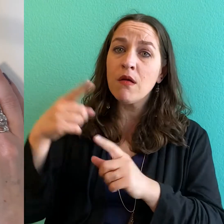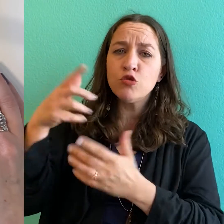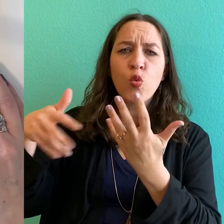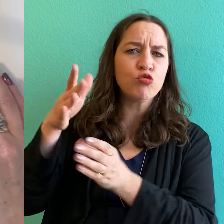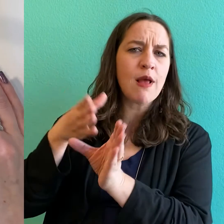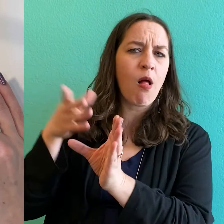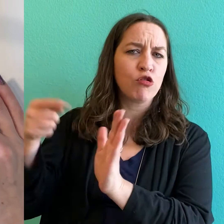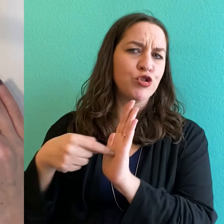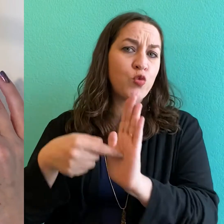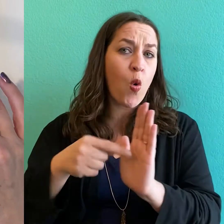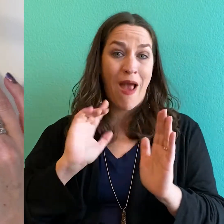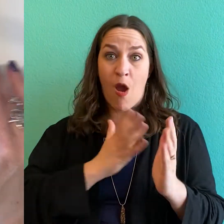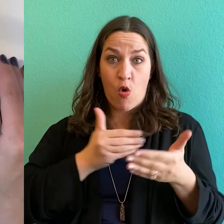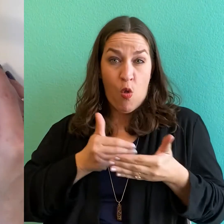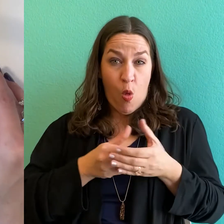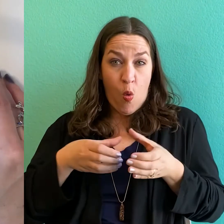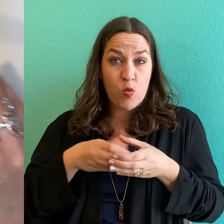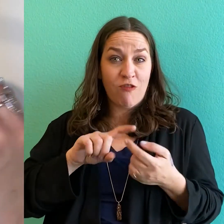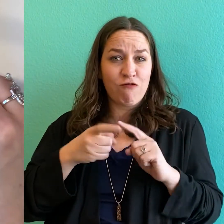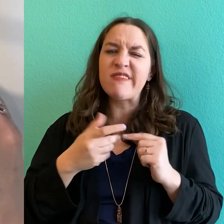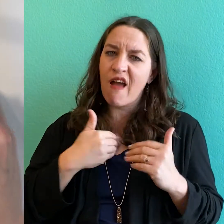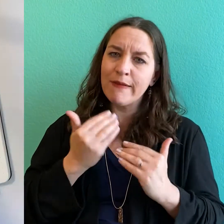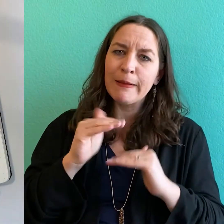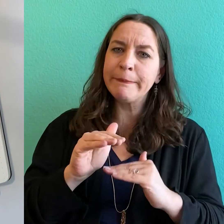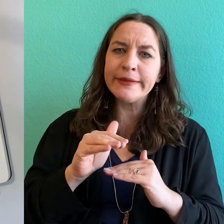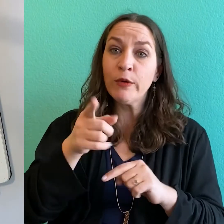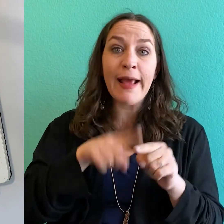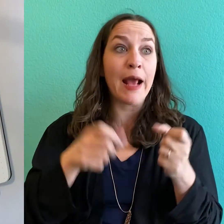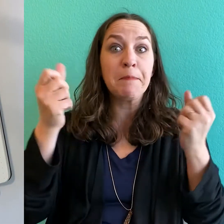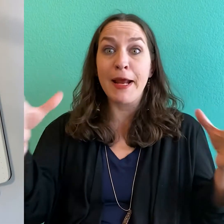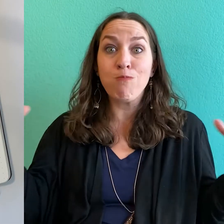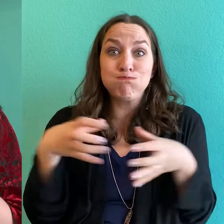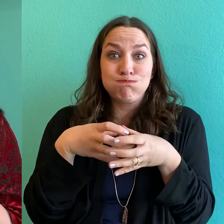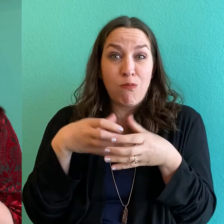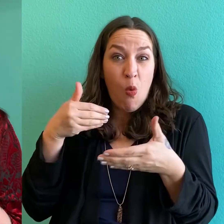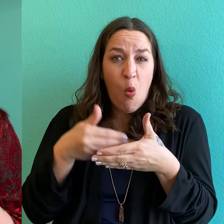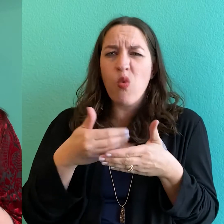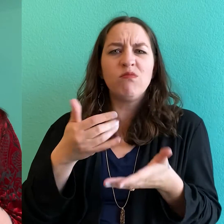And that's and that's true. We know from social psychology that you can only have a finite number of very intimate relationships